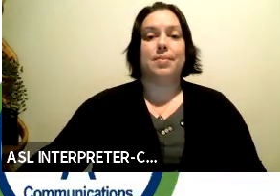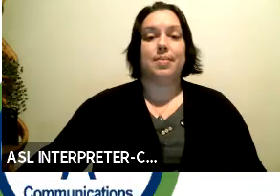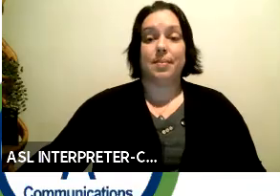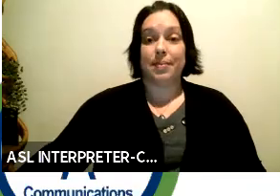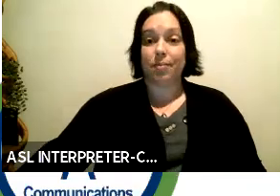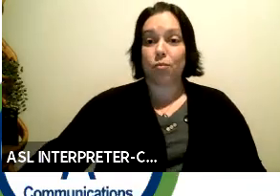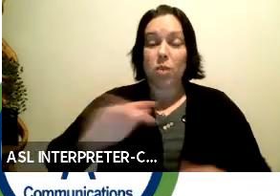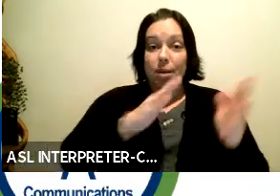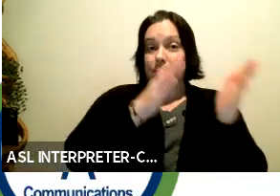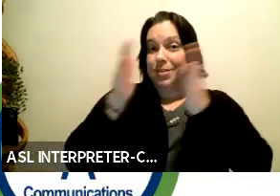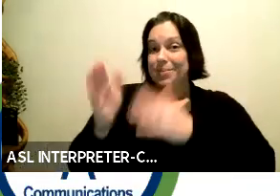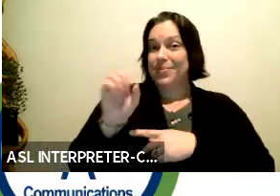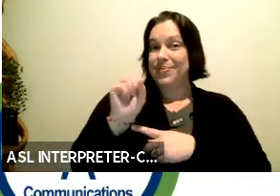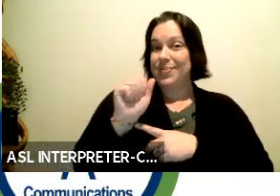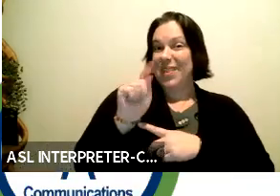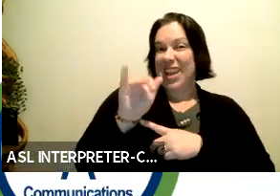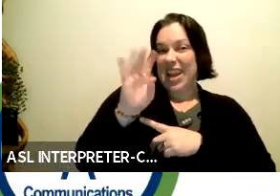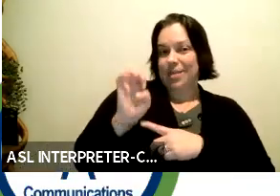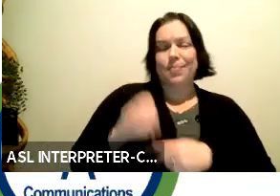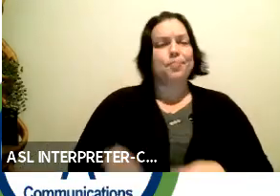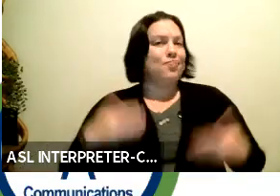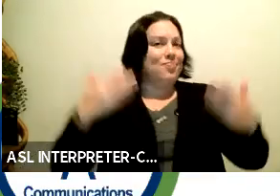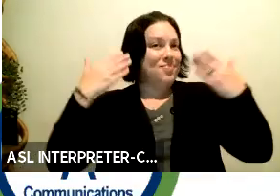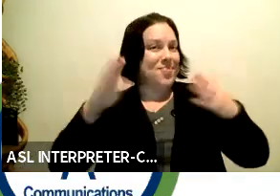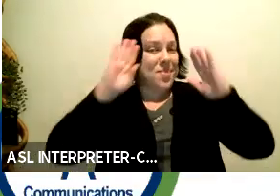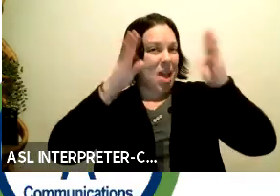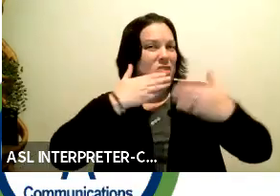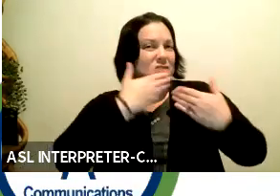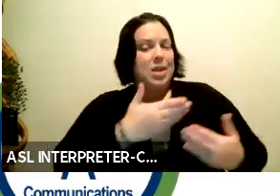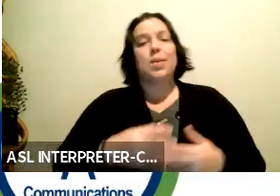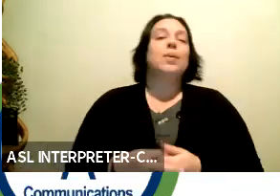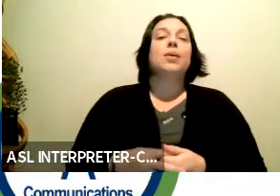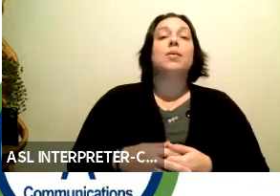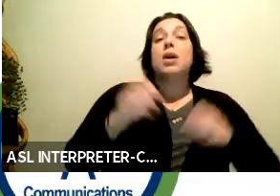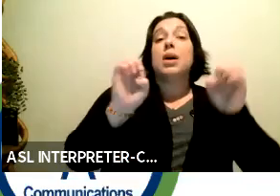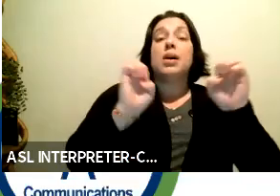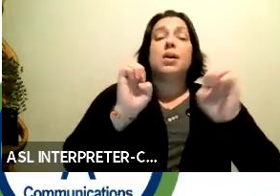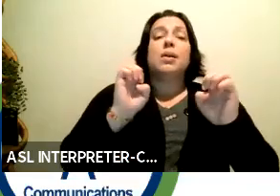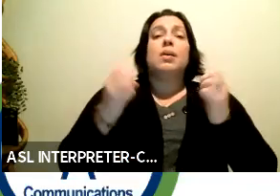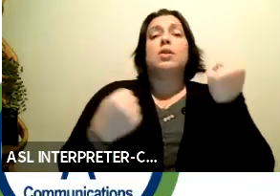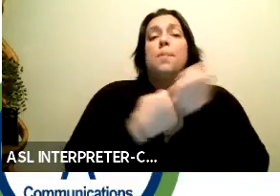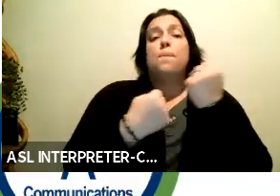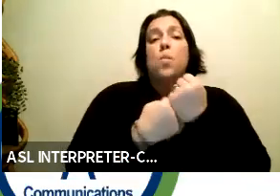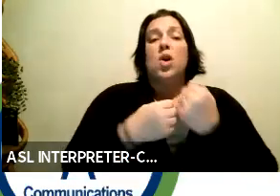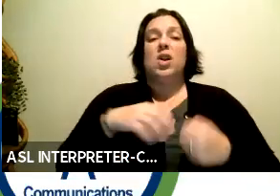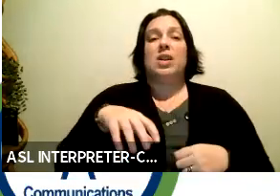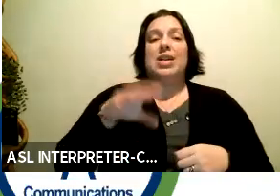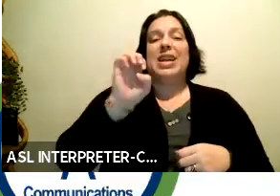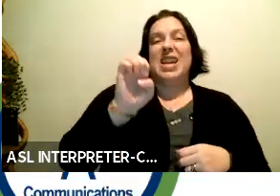Thank you, Charlotte. This is Sadie. And in emergency support function 5, the ESF 5,